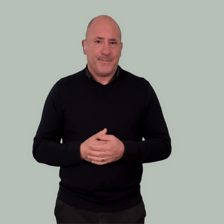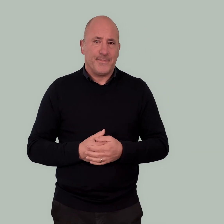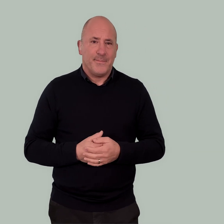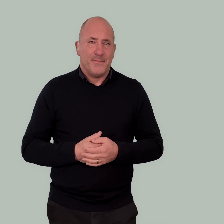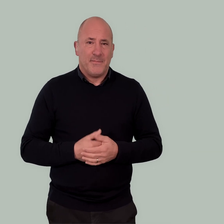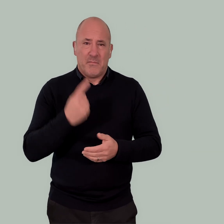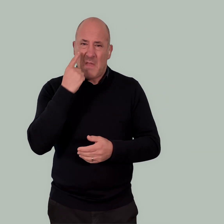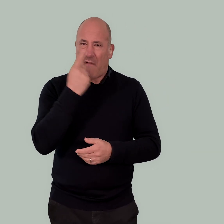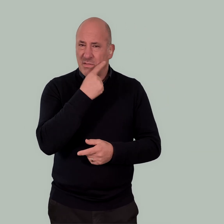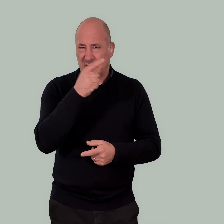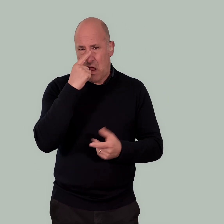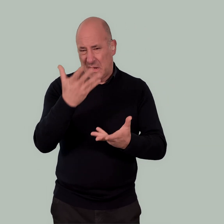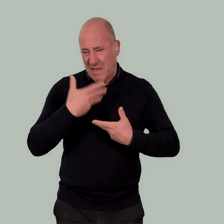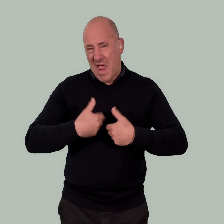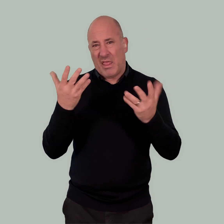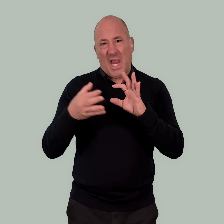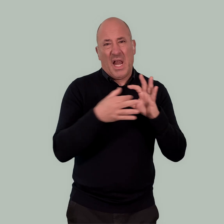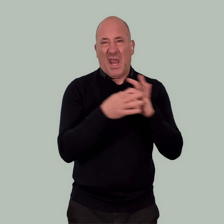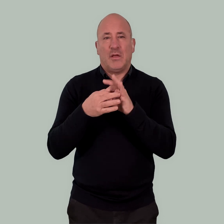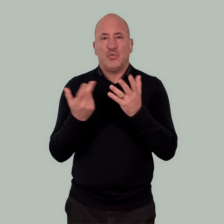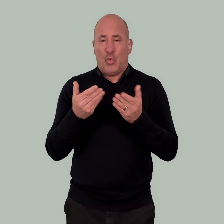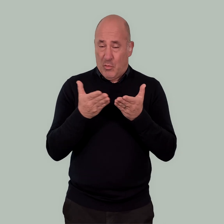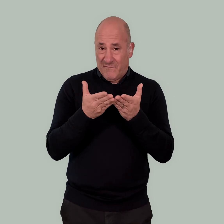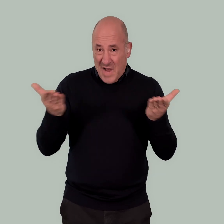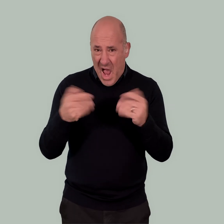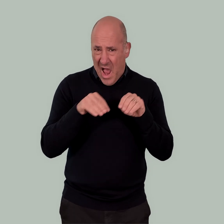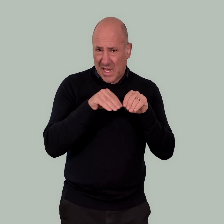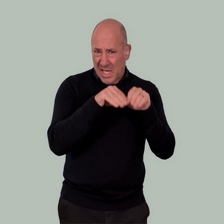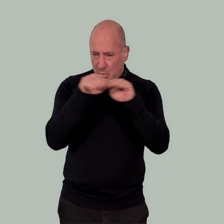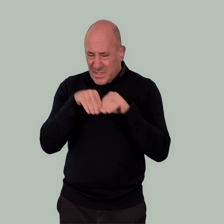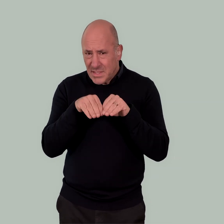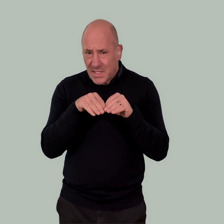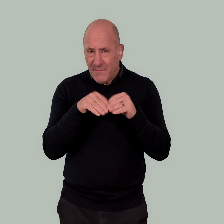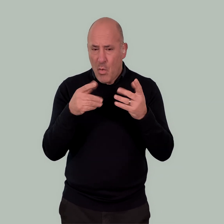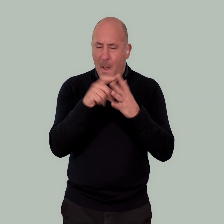While you are free to submit any evidence pertaining to the fairness and equity